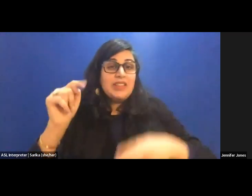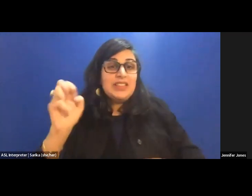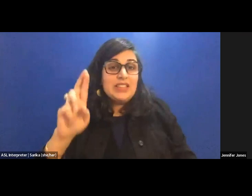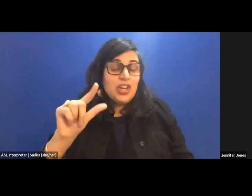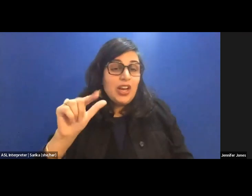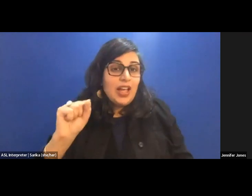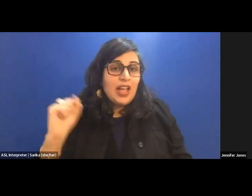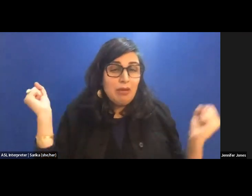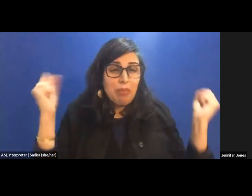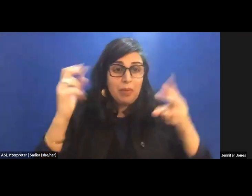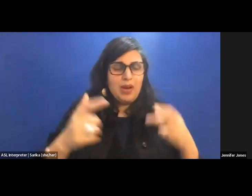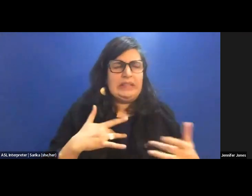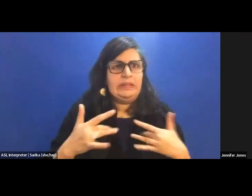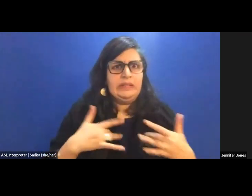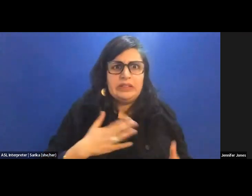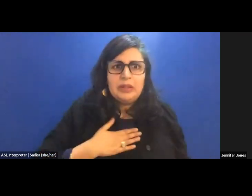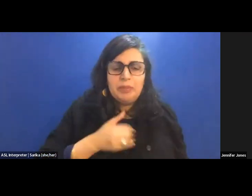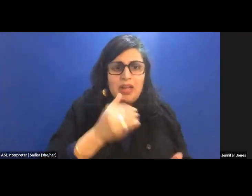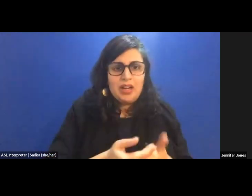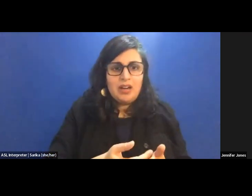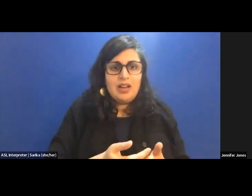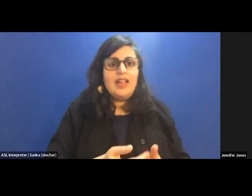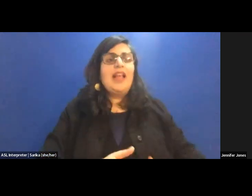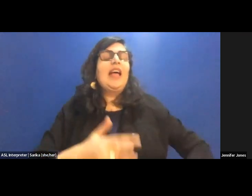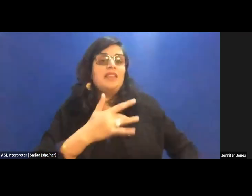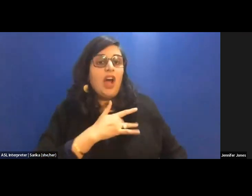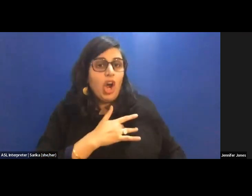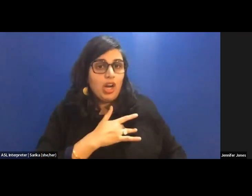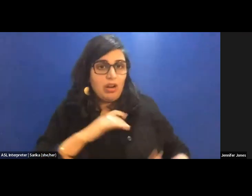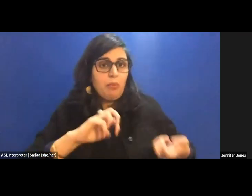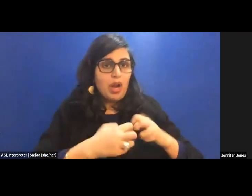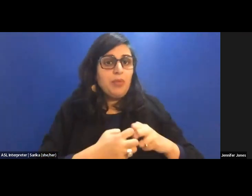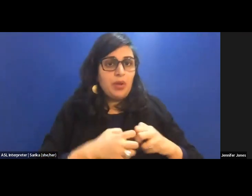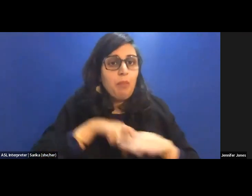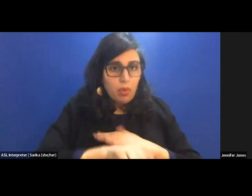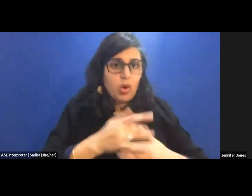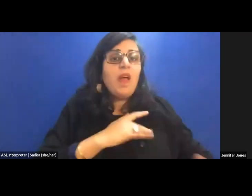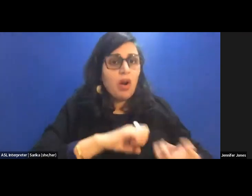by police. And people were starting to panic. They deployed tear gas and